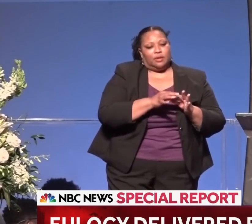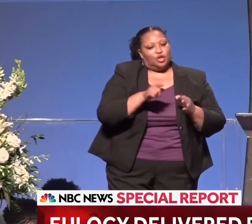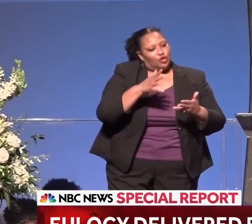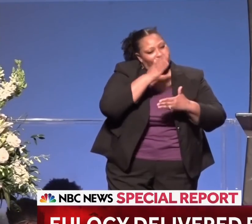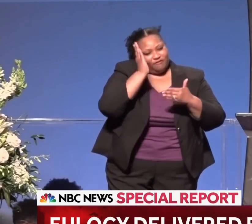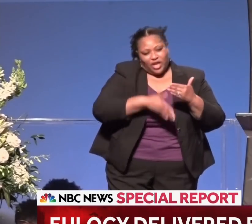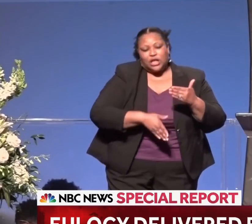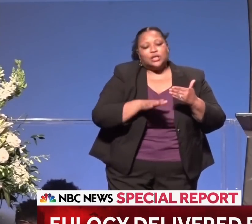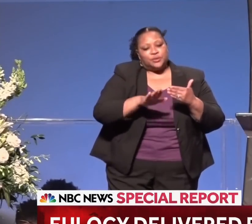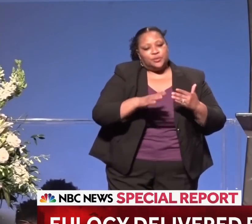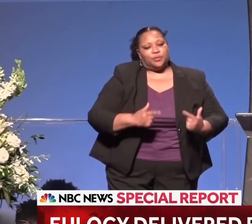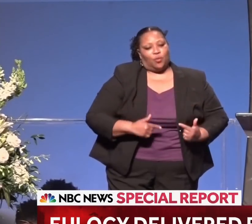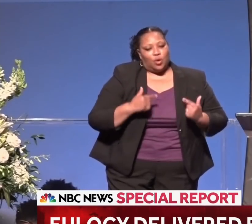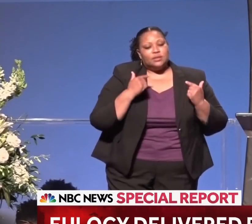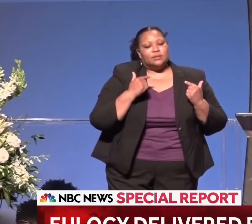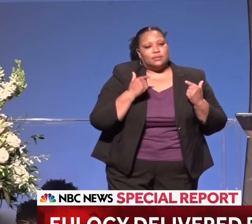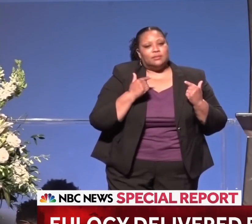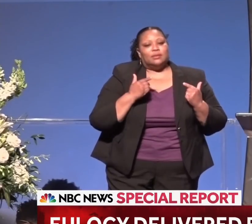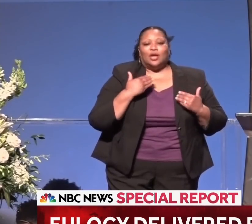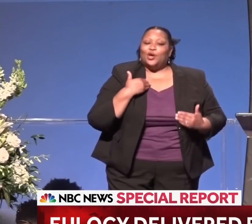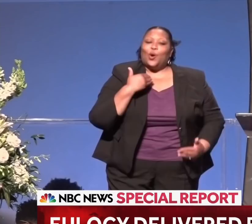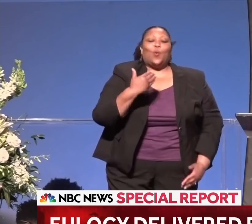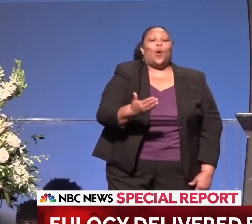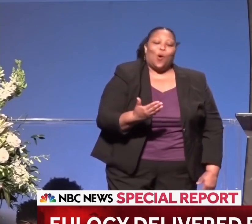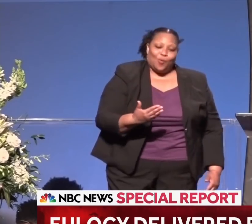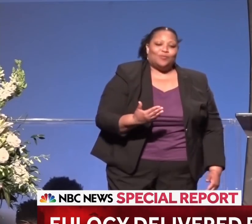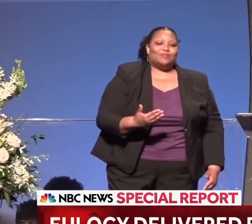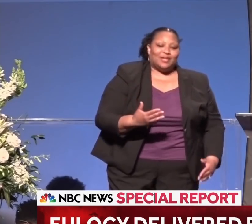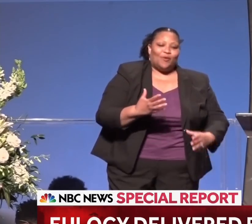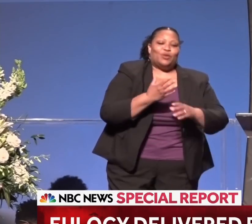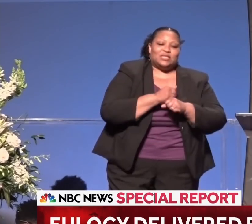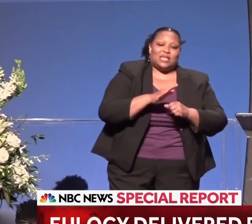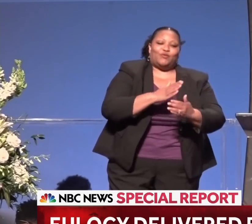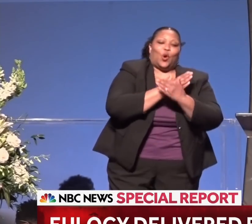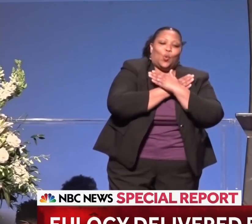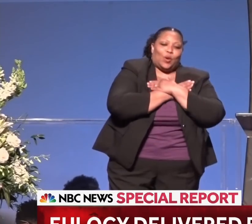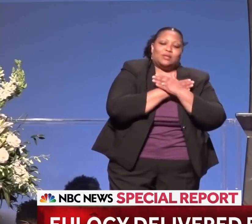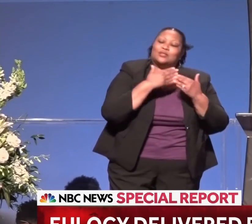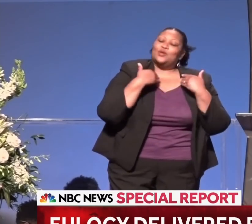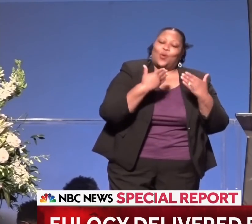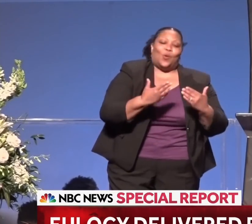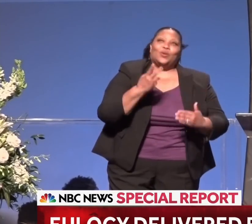YOU FOUGHT A GOOD FIGHT. YOU KEPT THE FAITH. YOU KEPT THE FAITH.